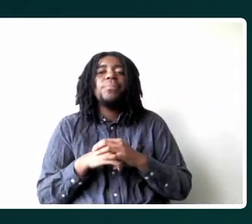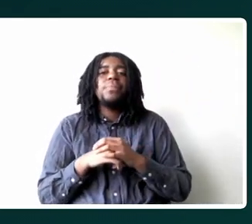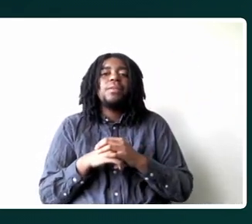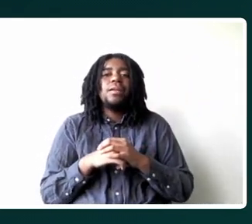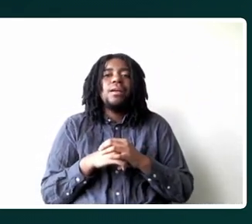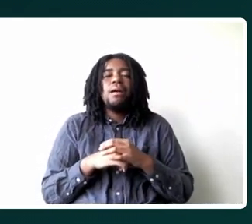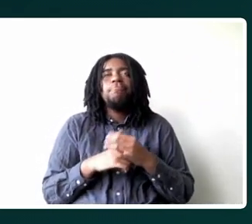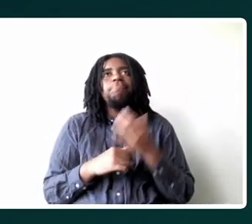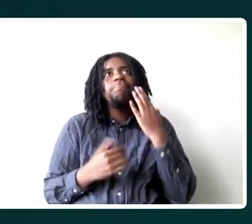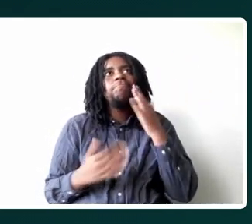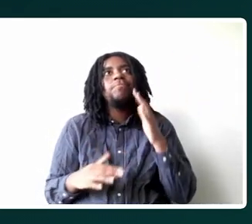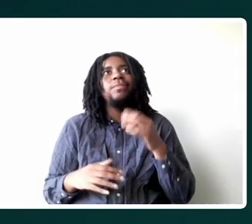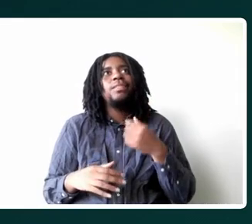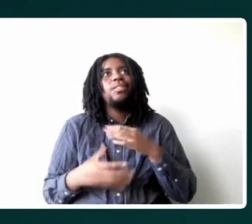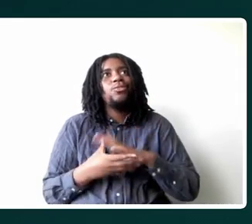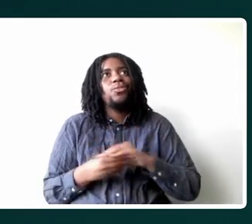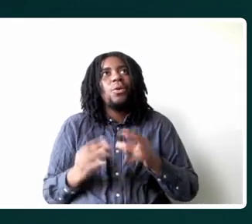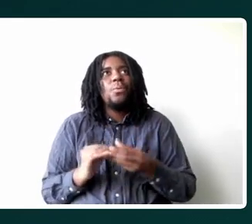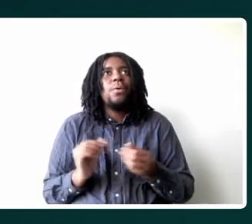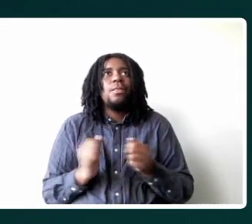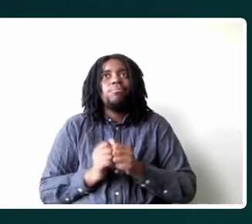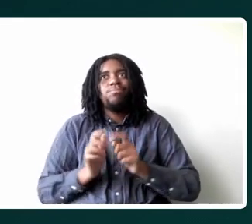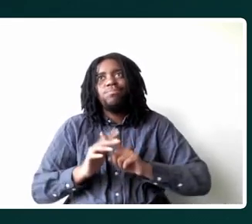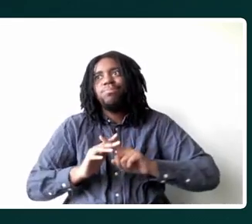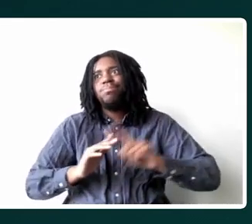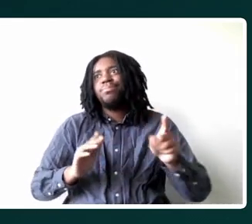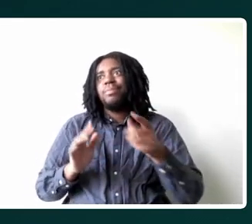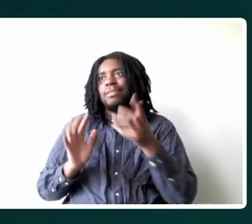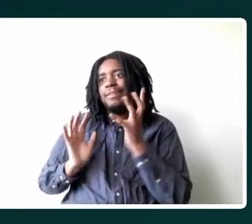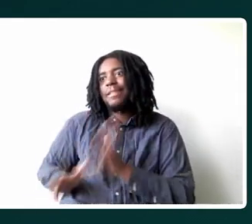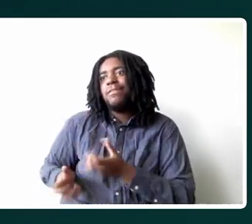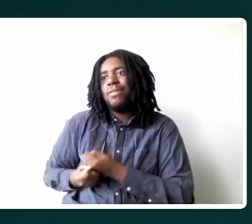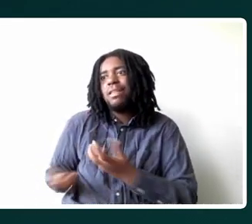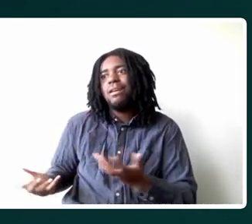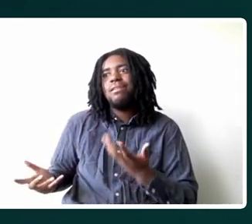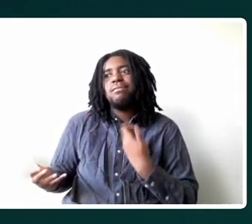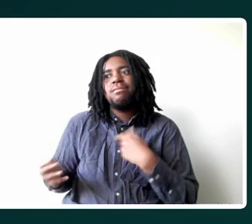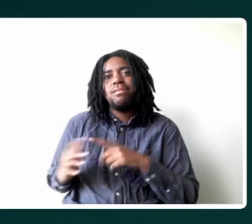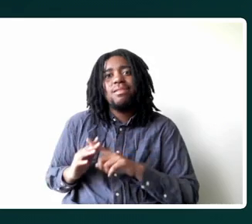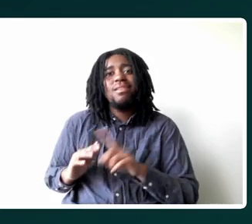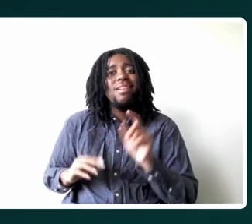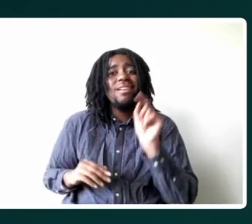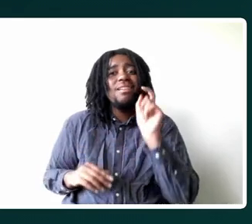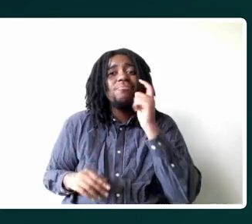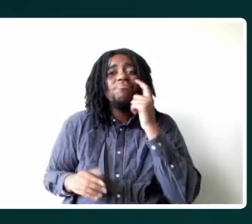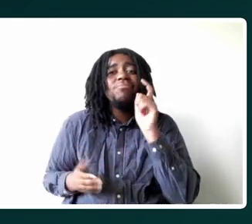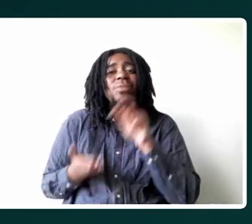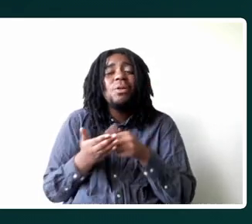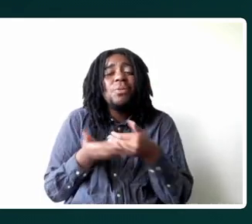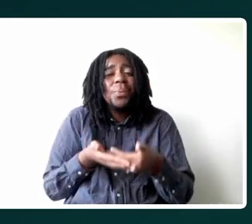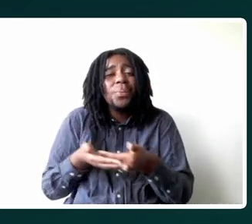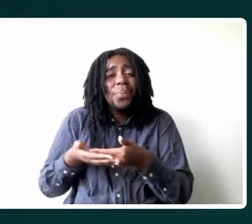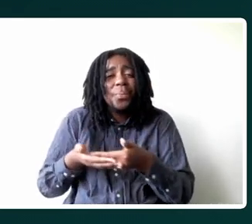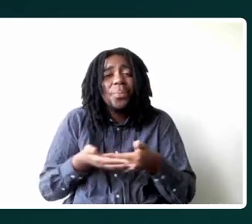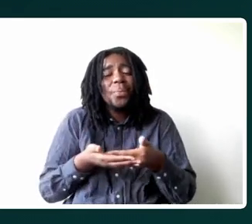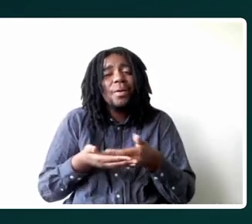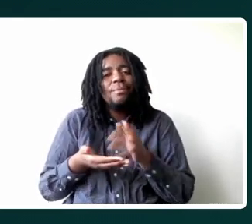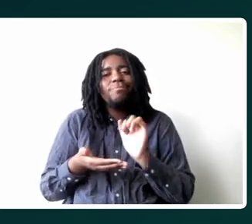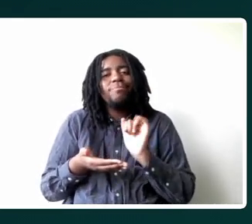nothing and leaving everything behind and just that little baby. So, that's what I see there.